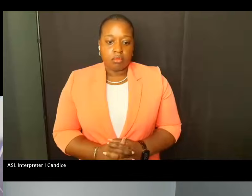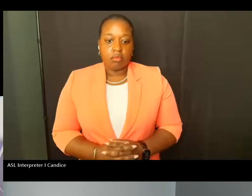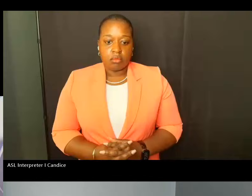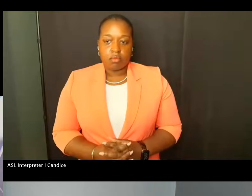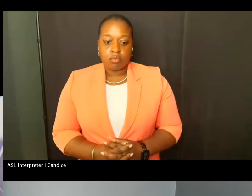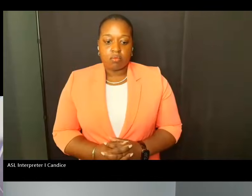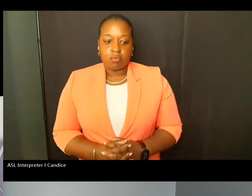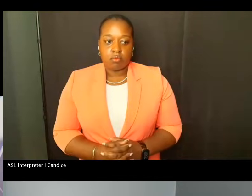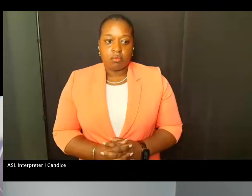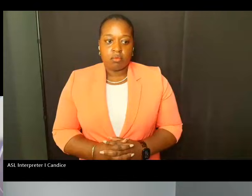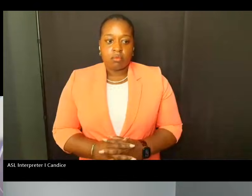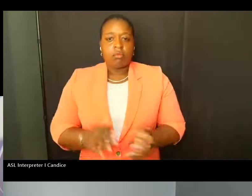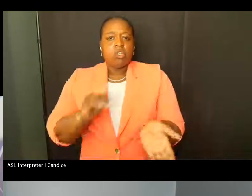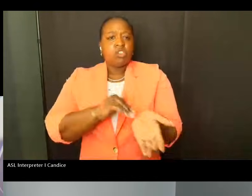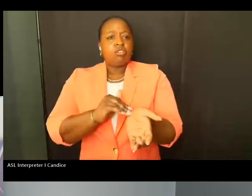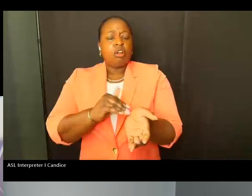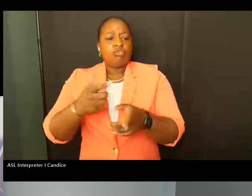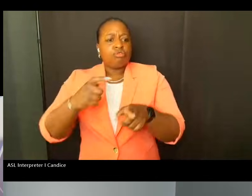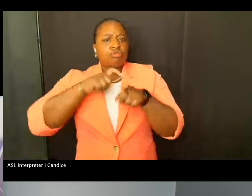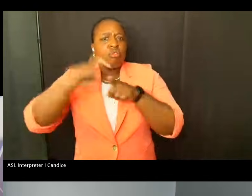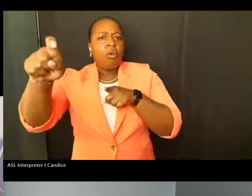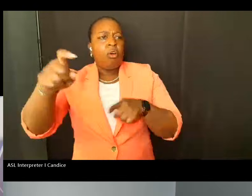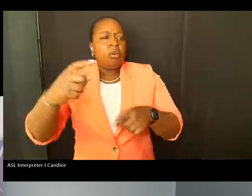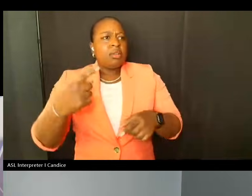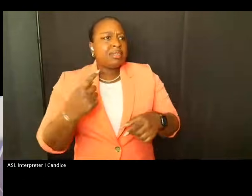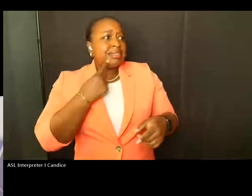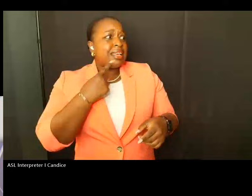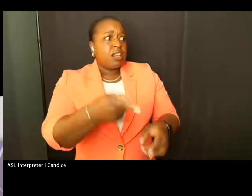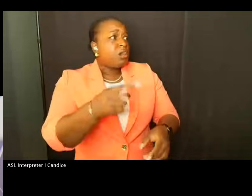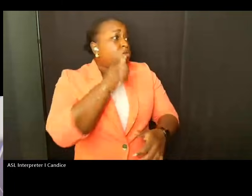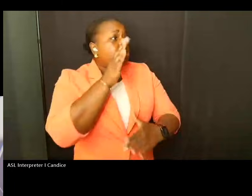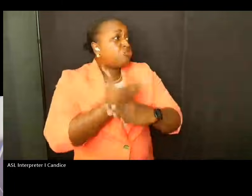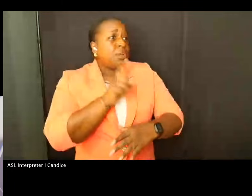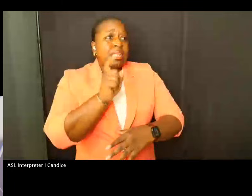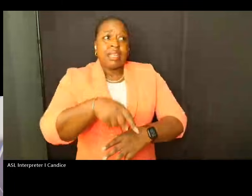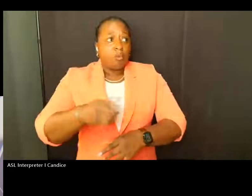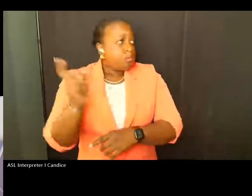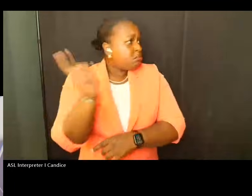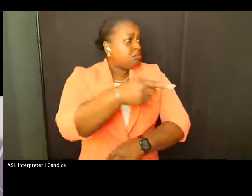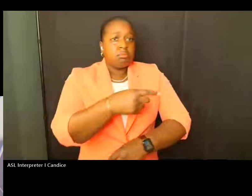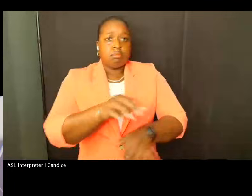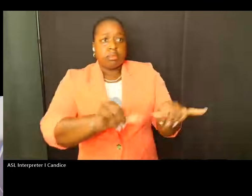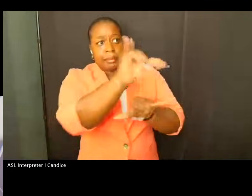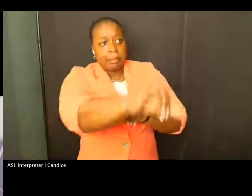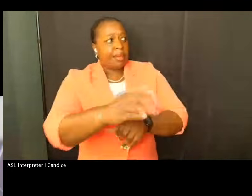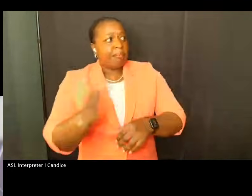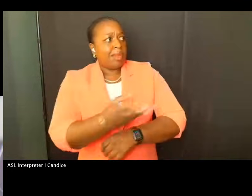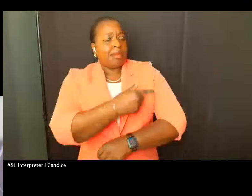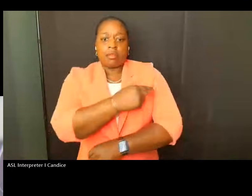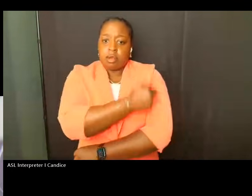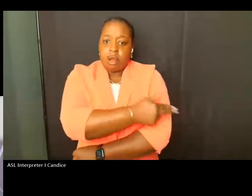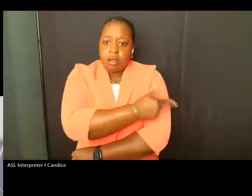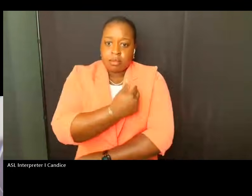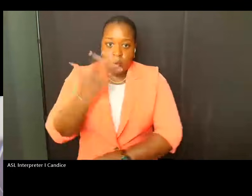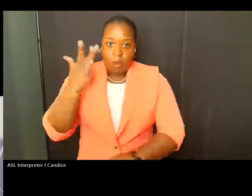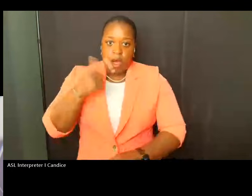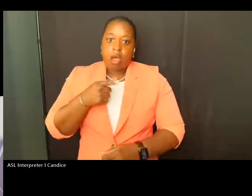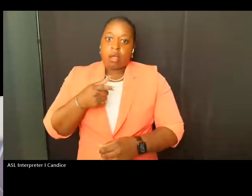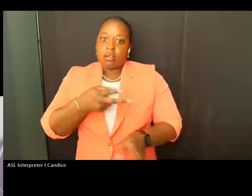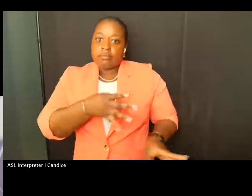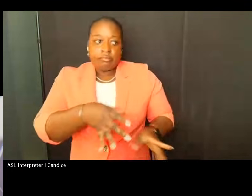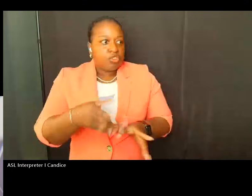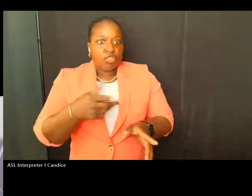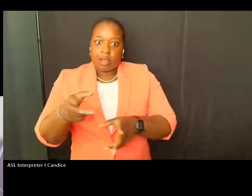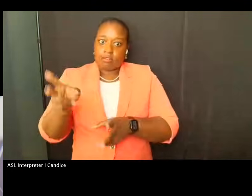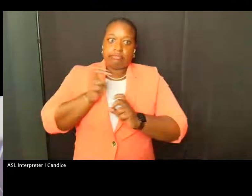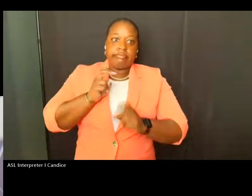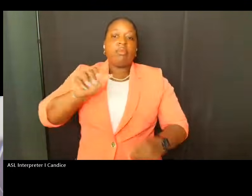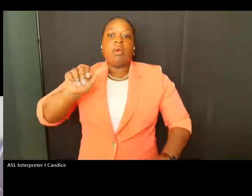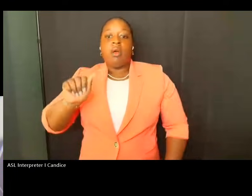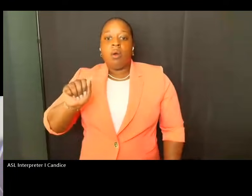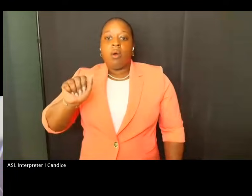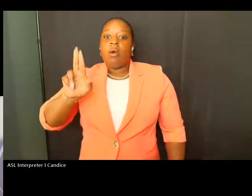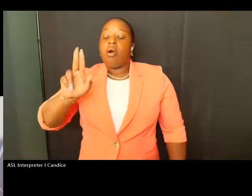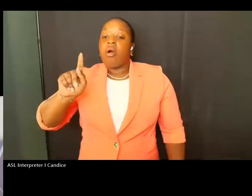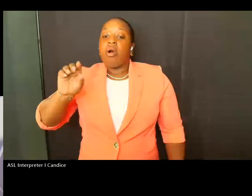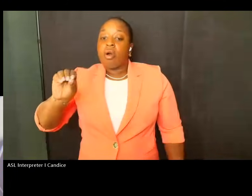into the hospital because she has developed an auto immune disorder called hemolytic anemia.